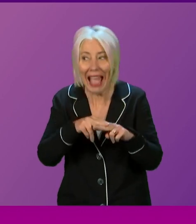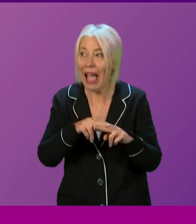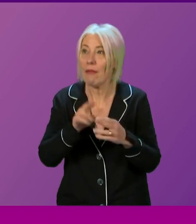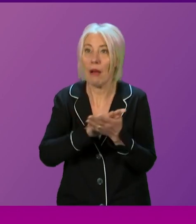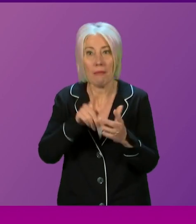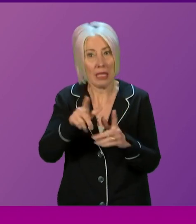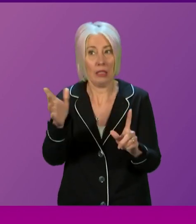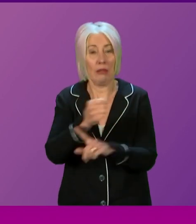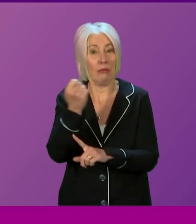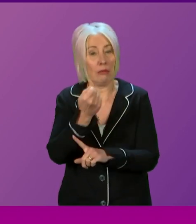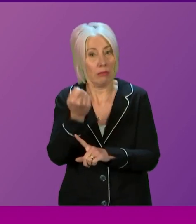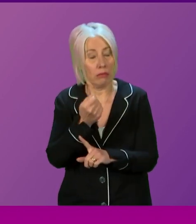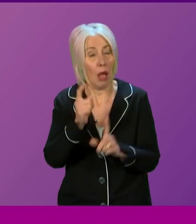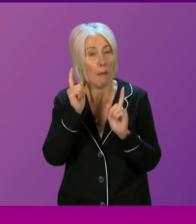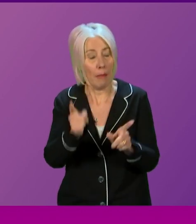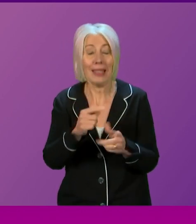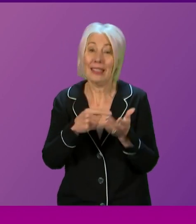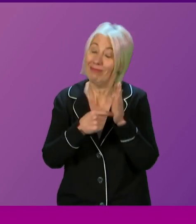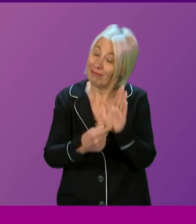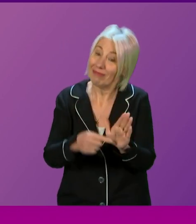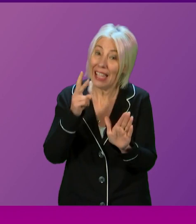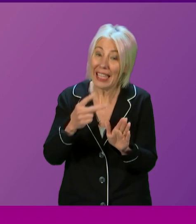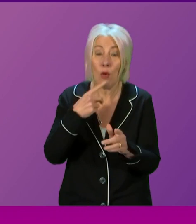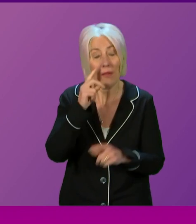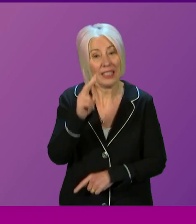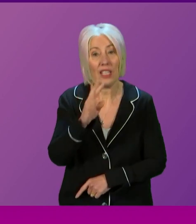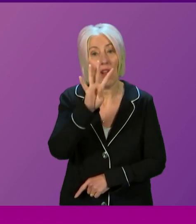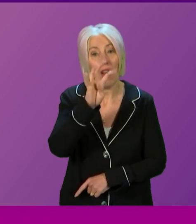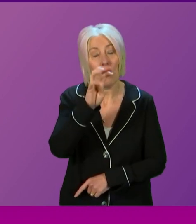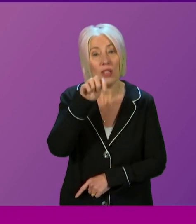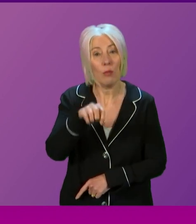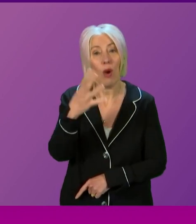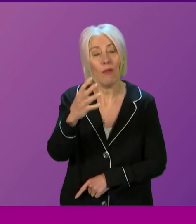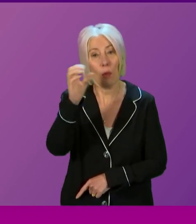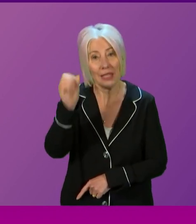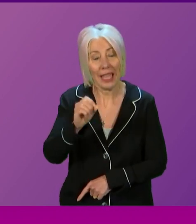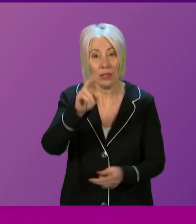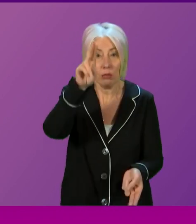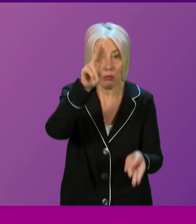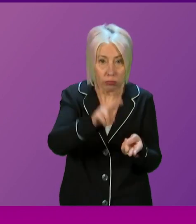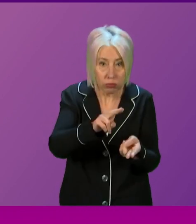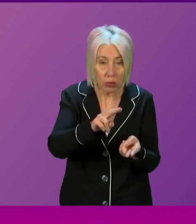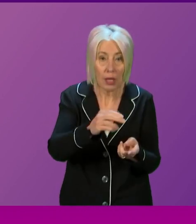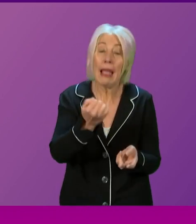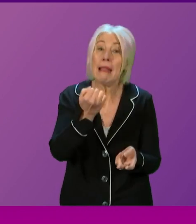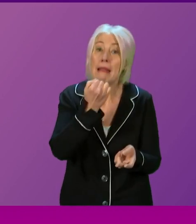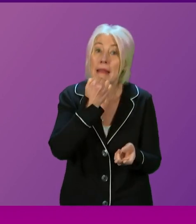There has been a 14.4 per cent decrease in the number of children and young people who